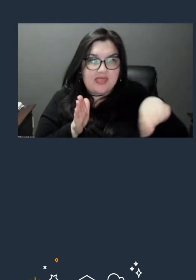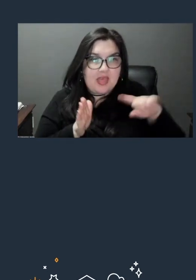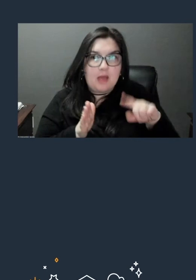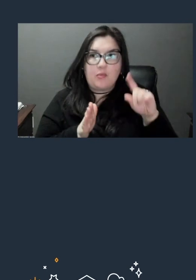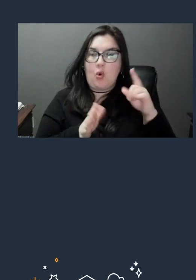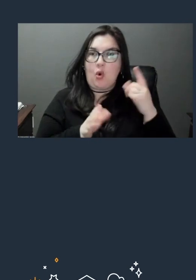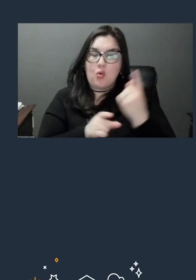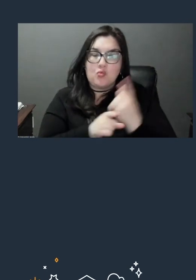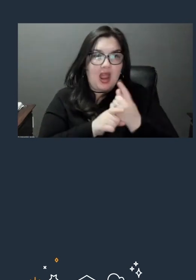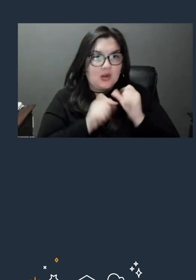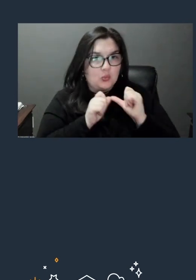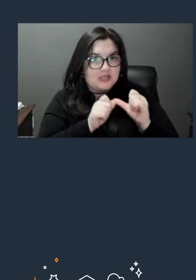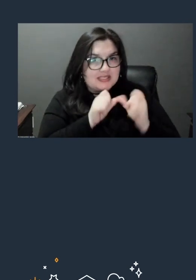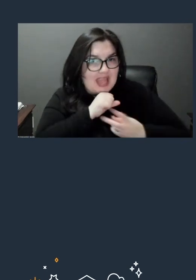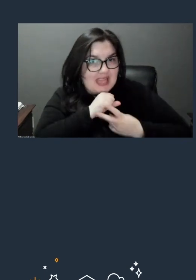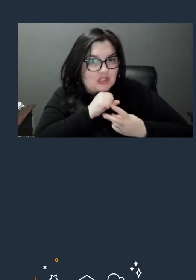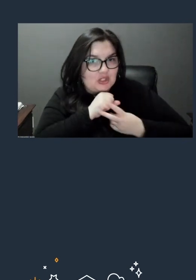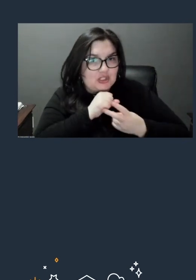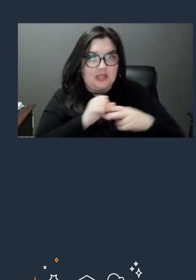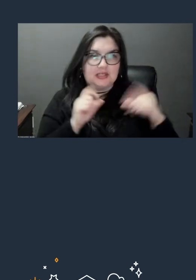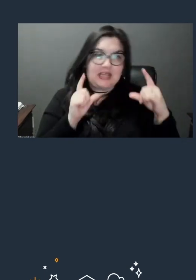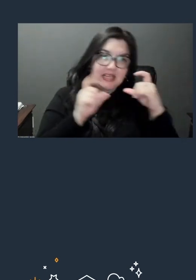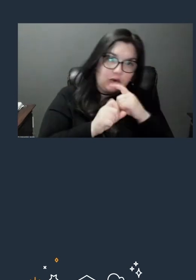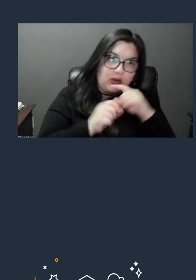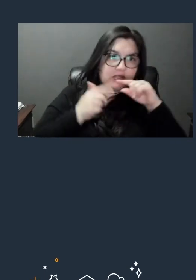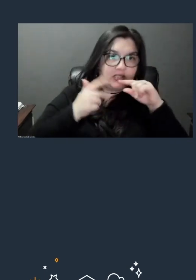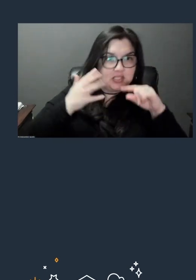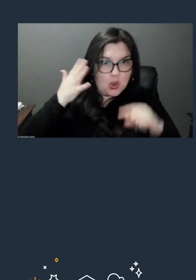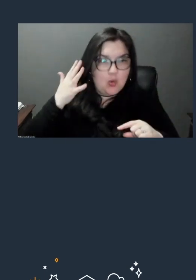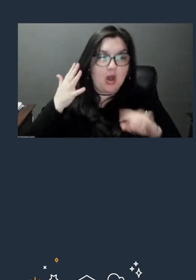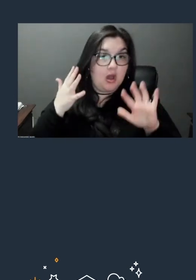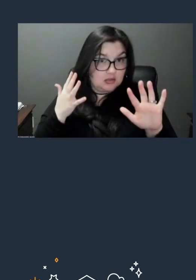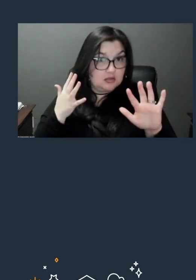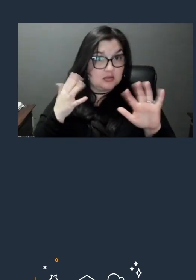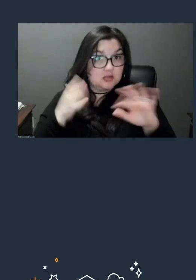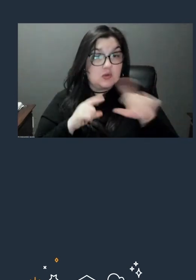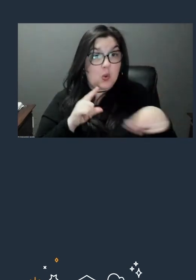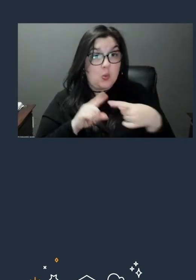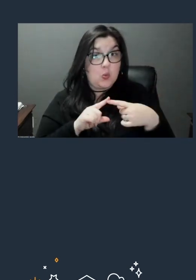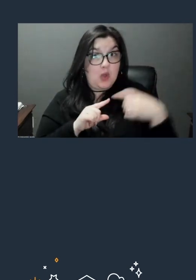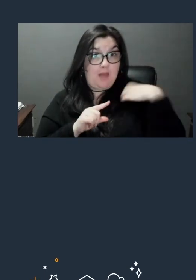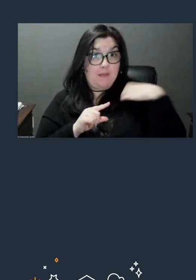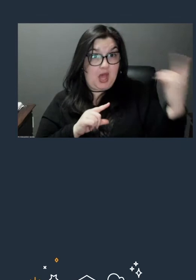encryptions, and so on for them?" So when your boss comes in and asks you for something like that,